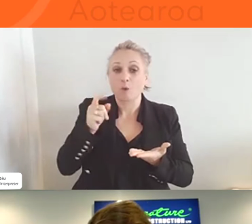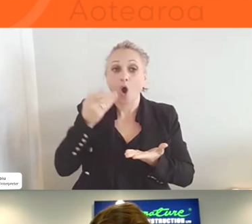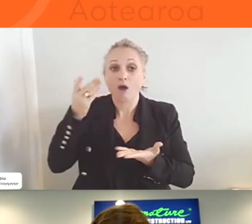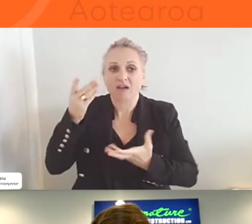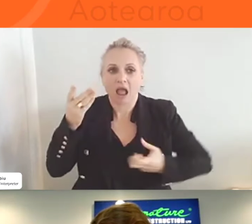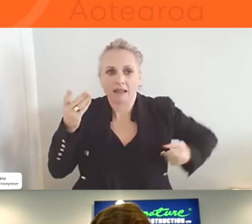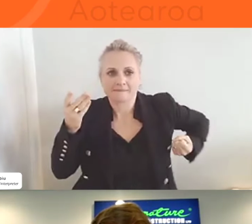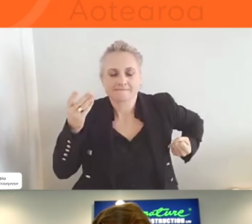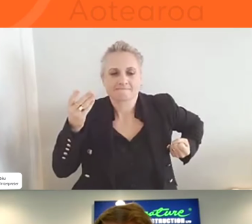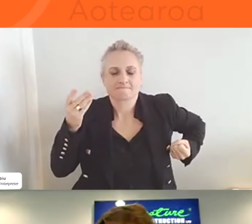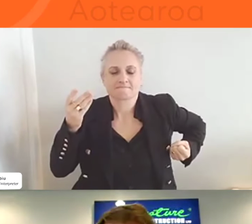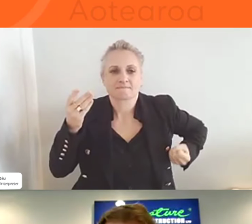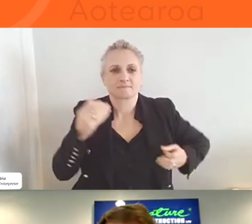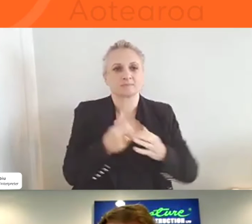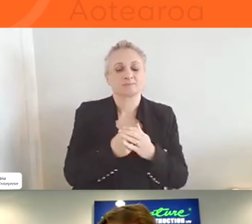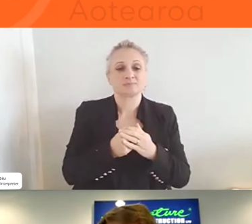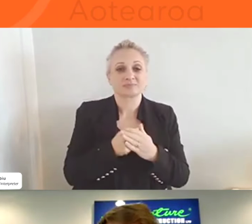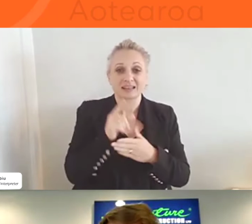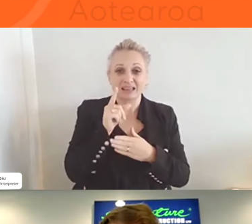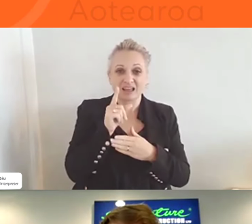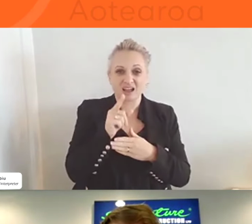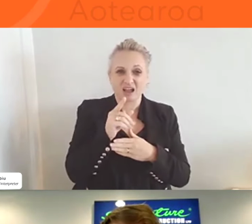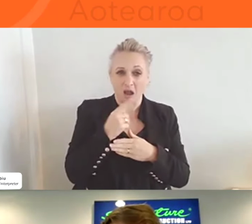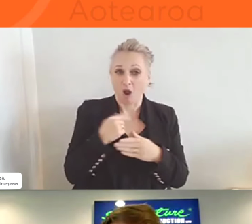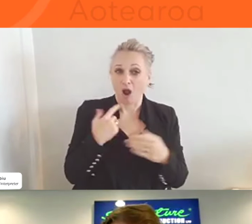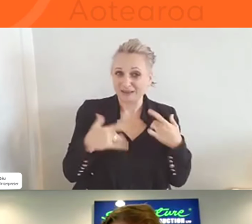and I'm excited about doing things, we had a 25 lot subdivision come